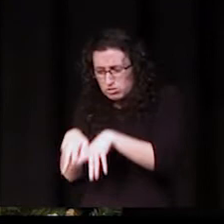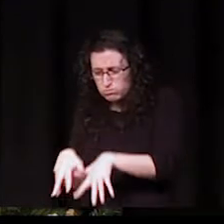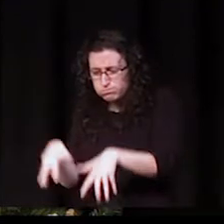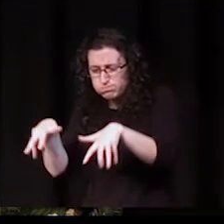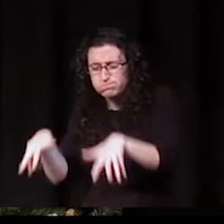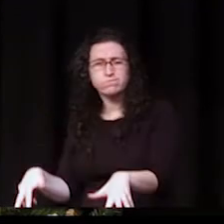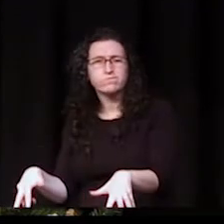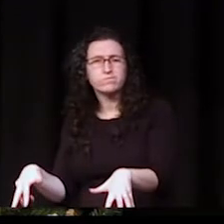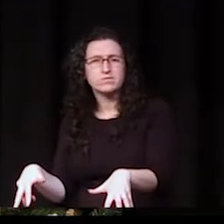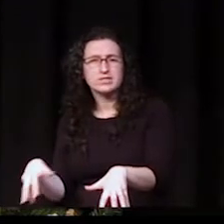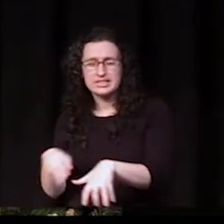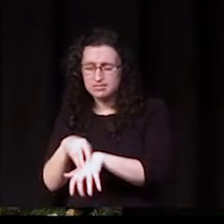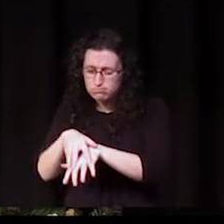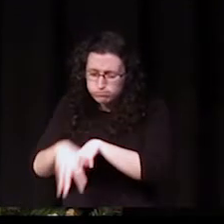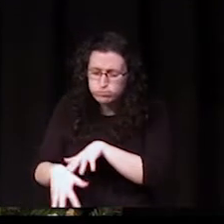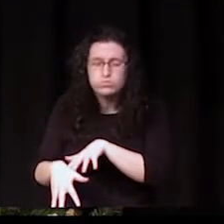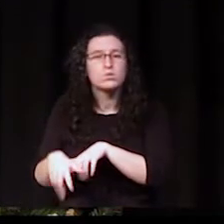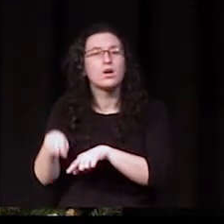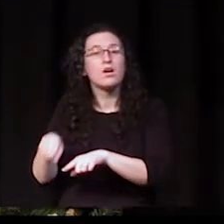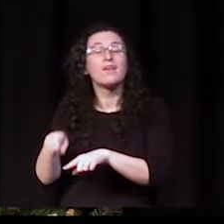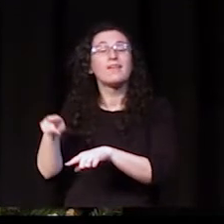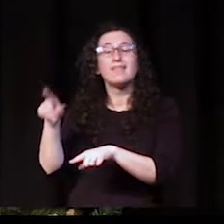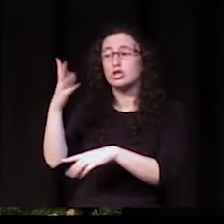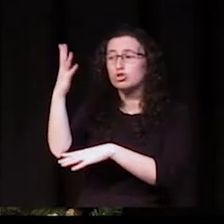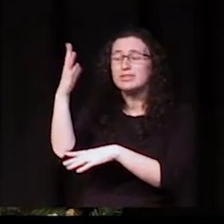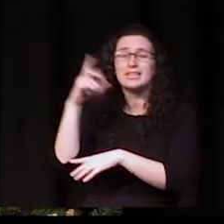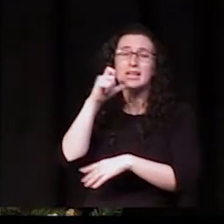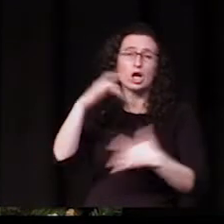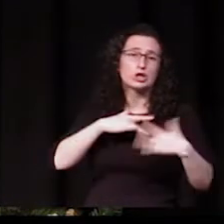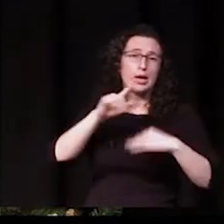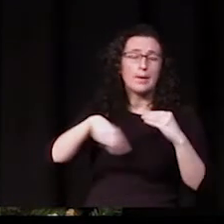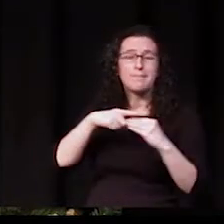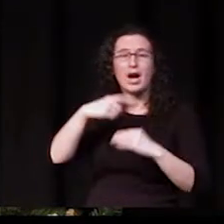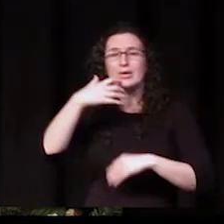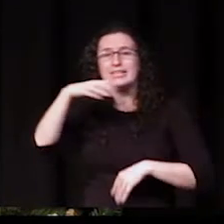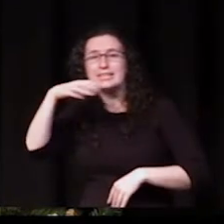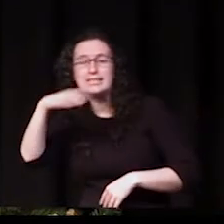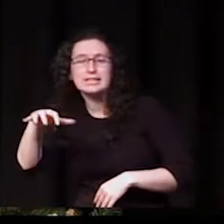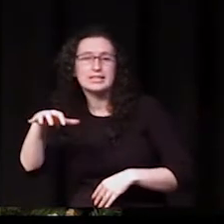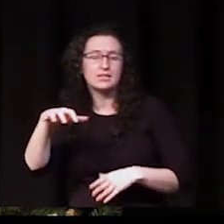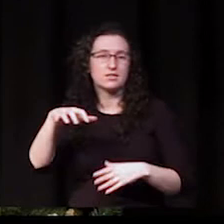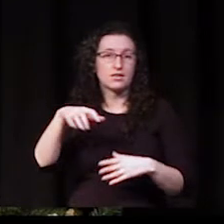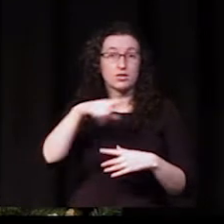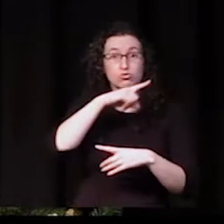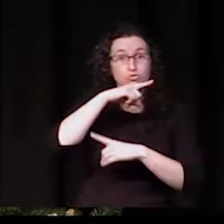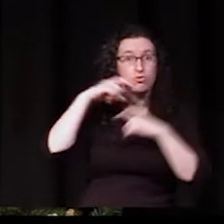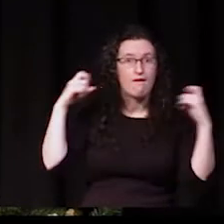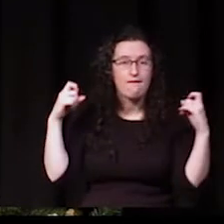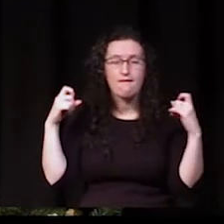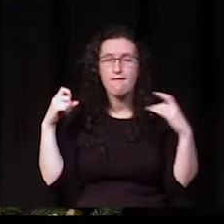"Such trees are not bothered by the heat or worried "by long months of drought, their leaves stay green